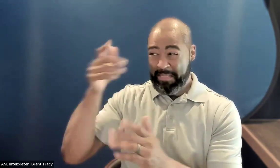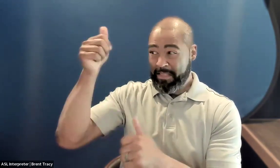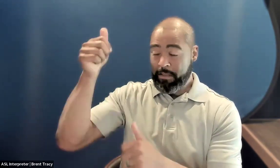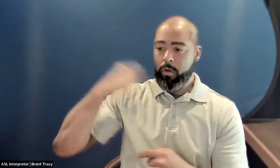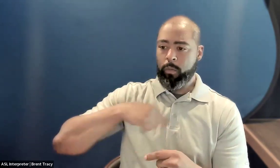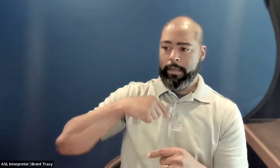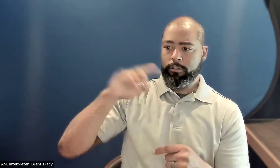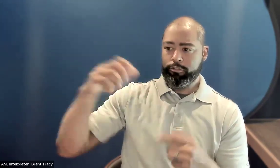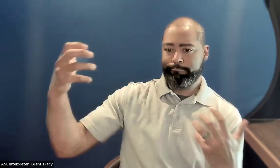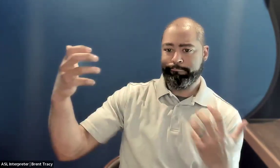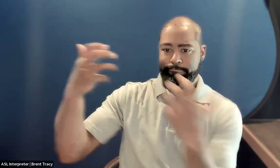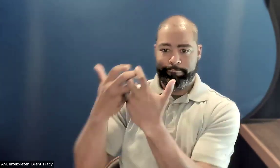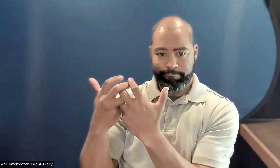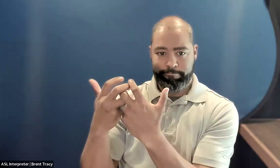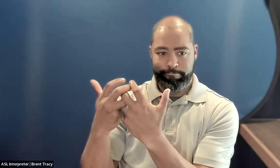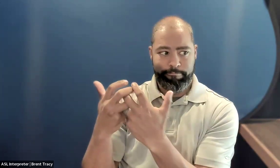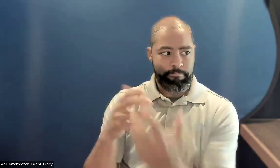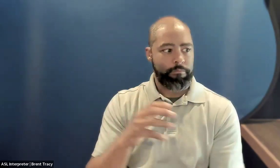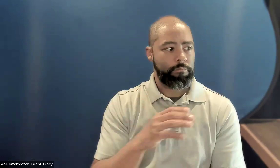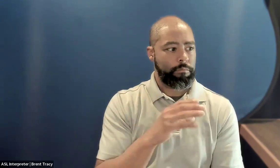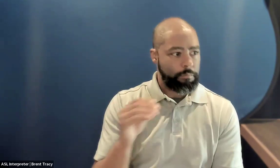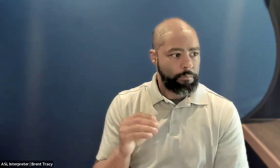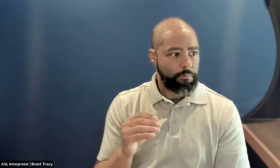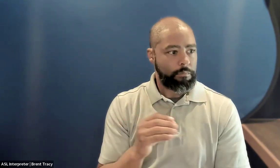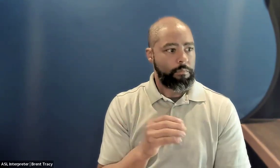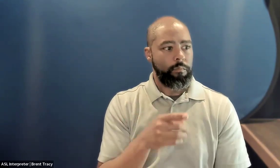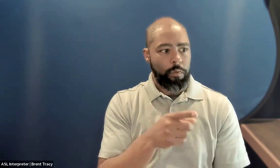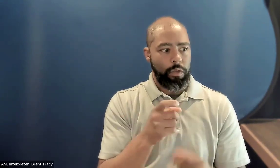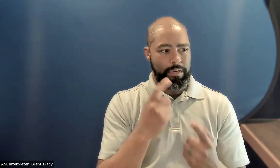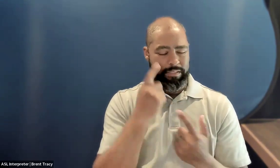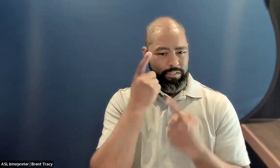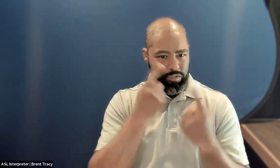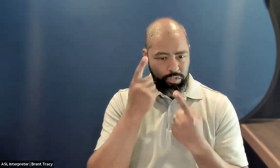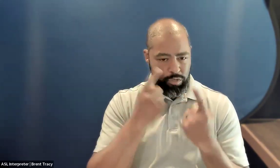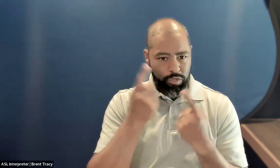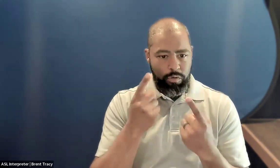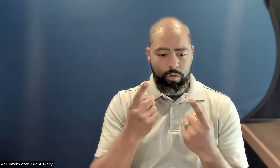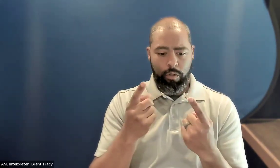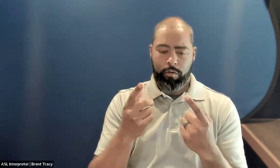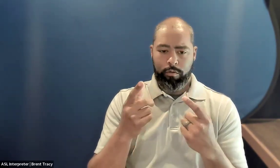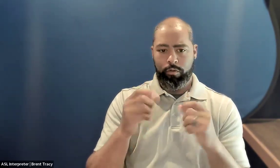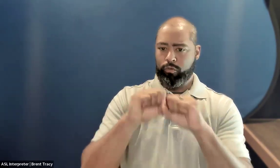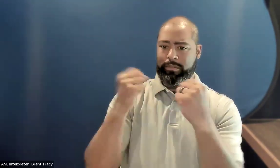ability to require social cost of carbon analysis as appropriate on a case by case basis.